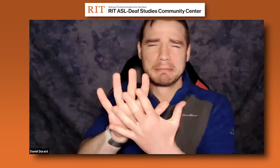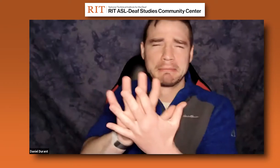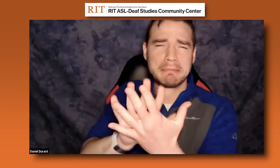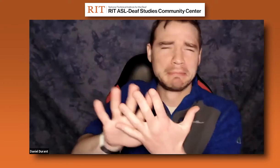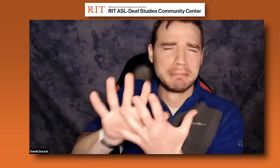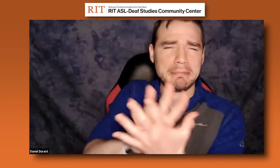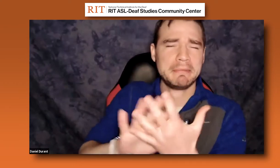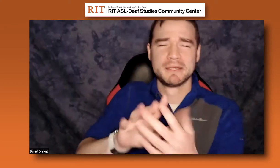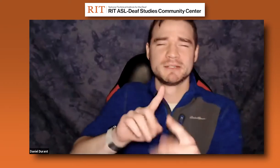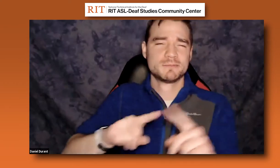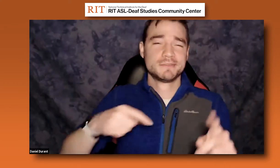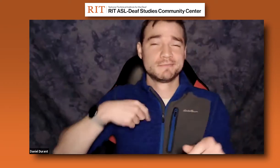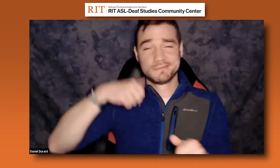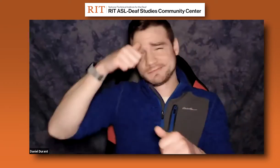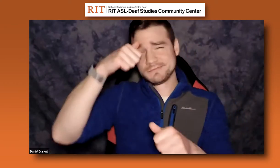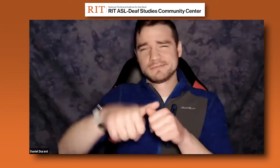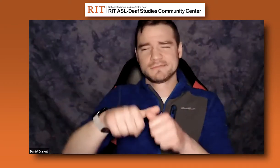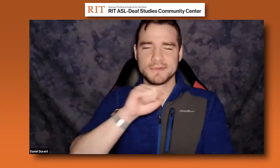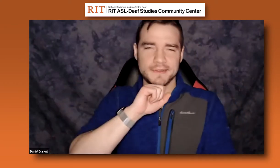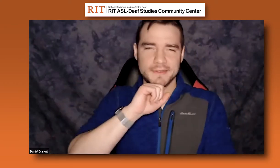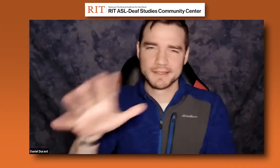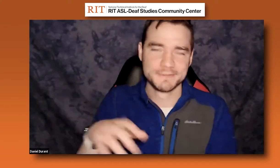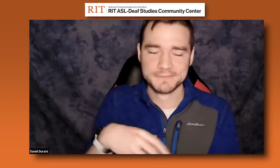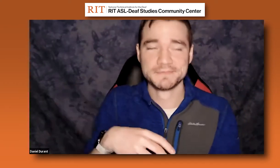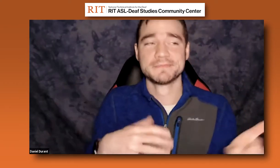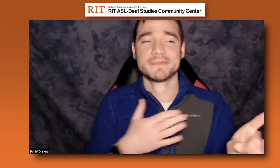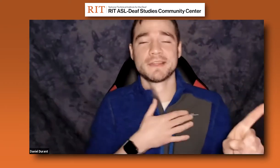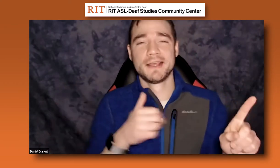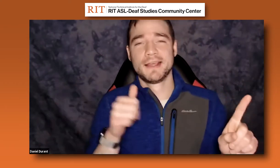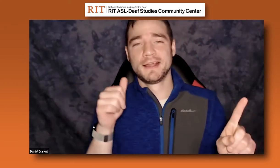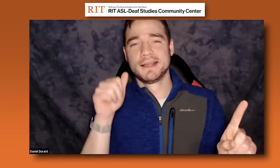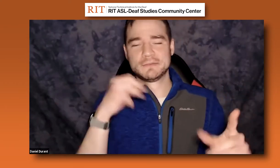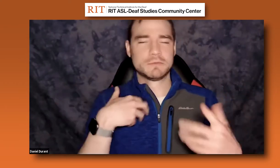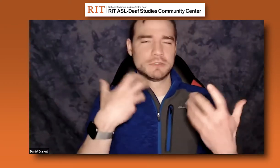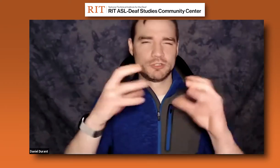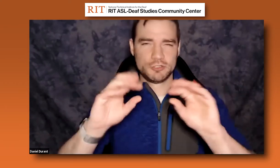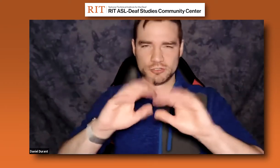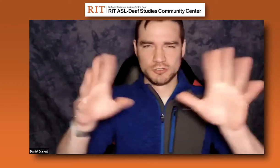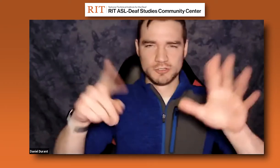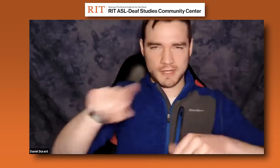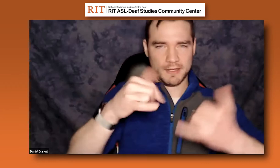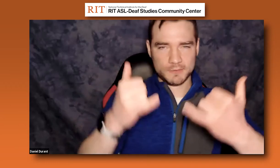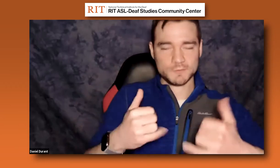I was quite young. I don't remember any of that.